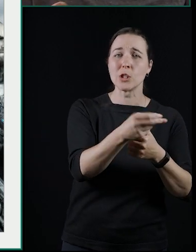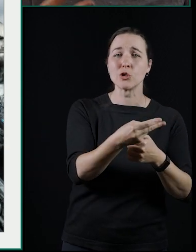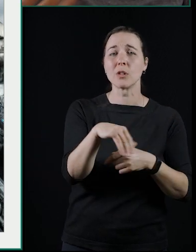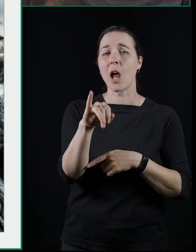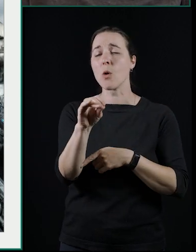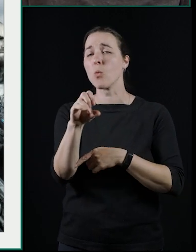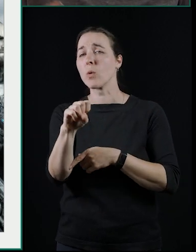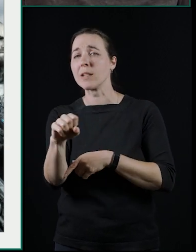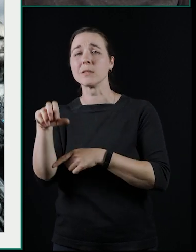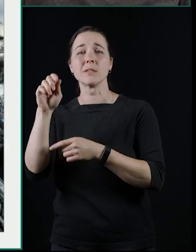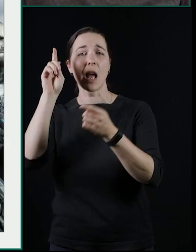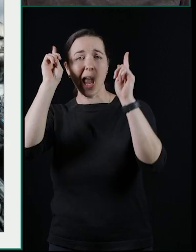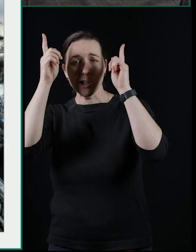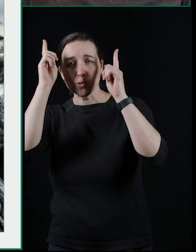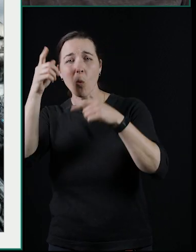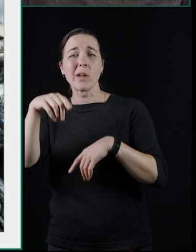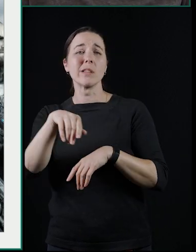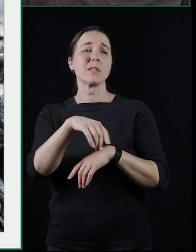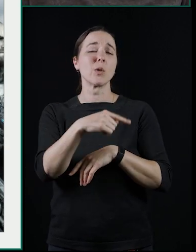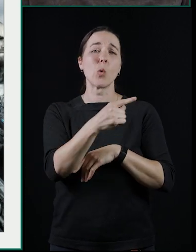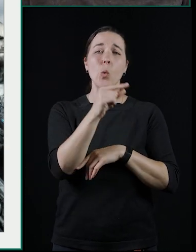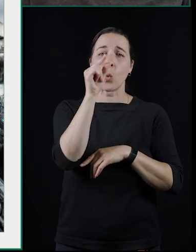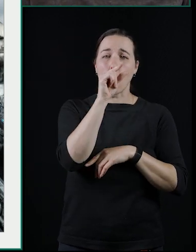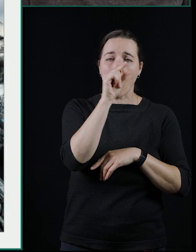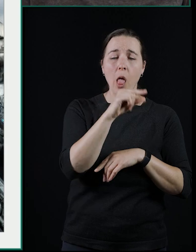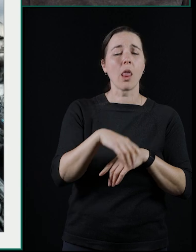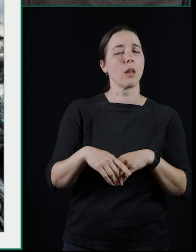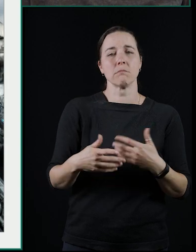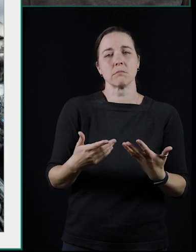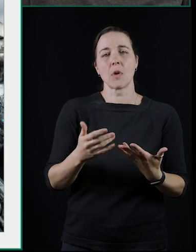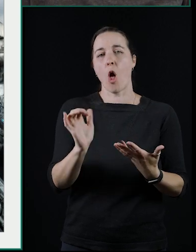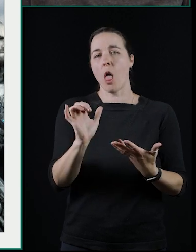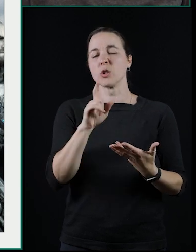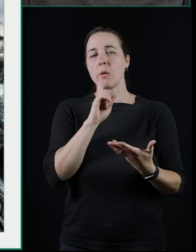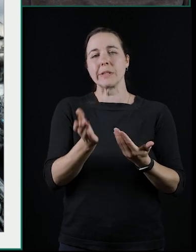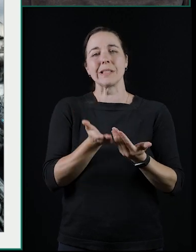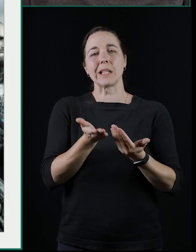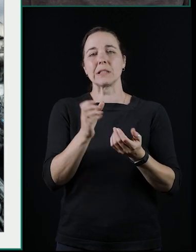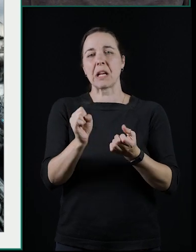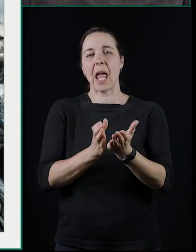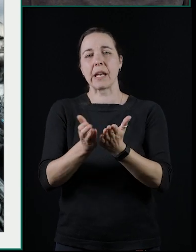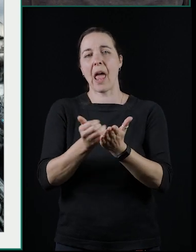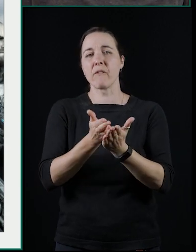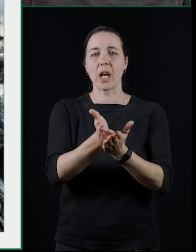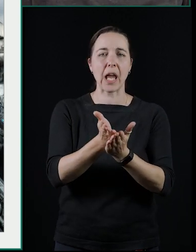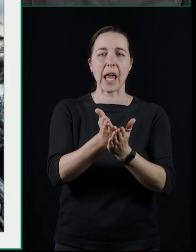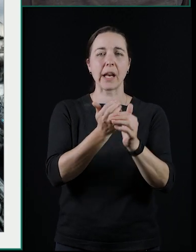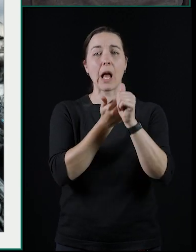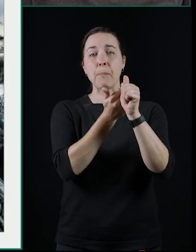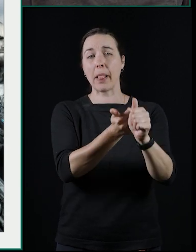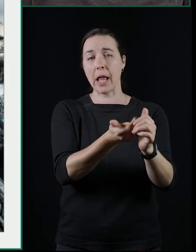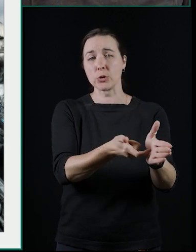iOS, Android, and Google Stadia. It is also easy to navigate compliance requirements